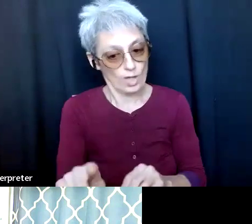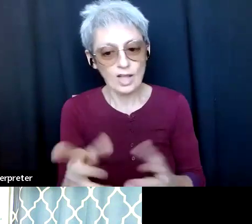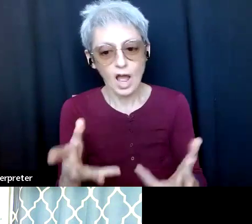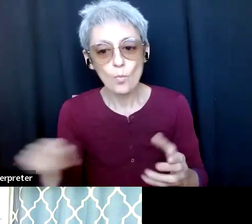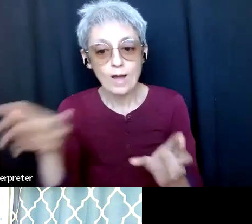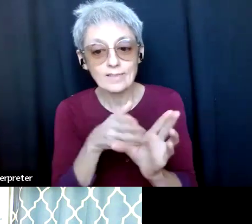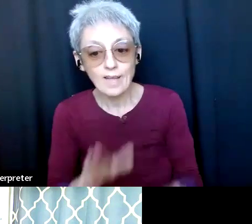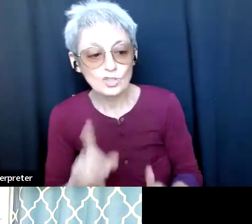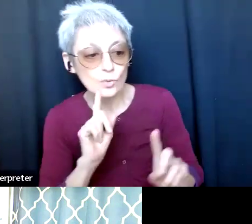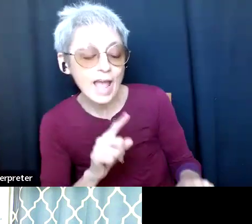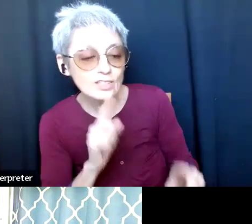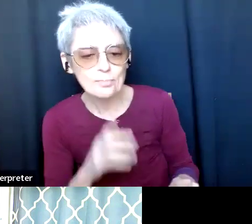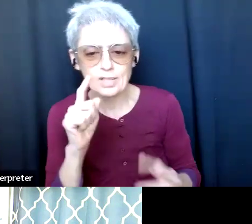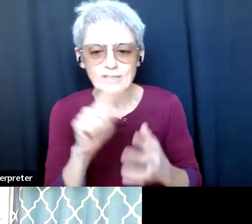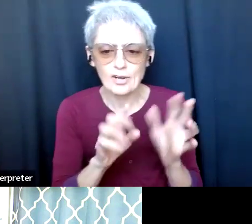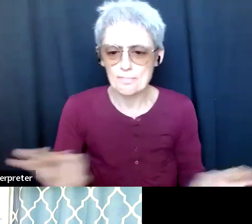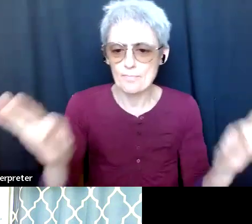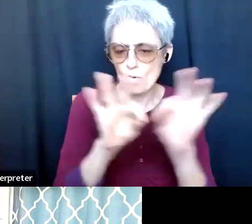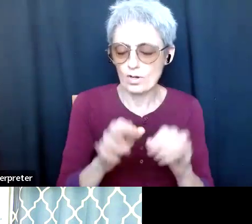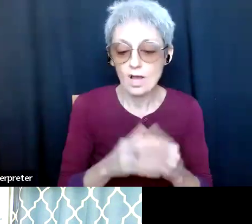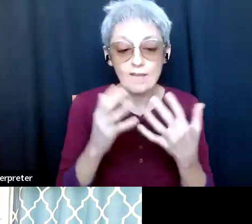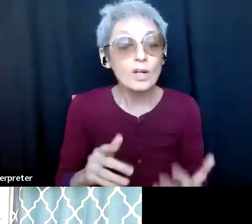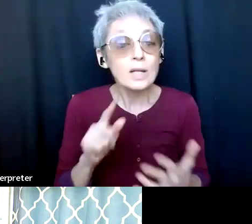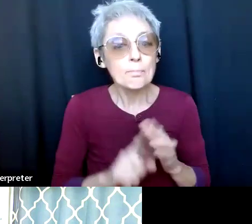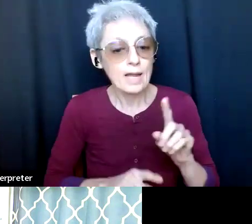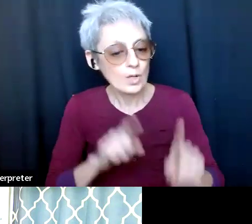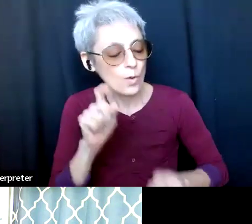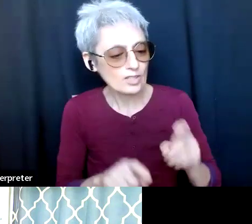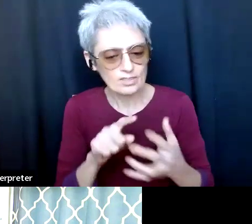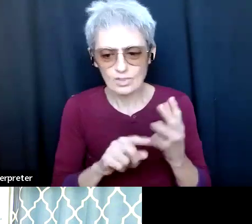are very large. So it depends a bit, yeah.